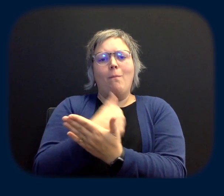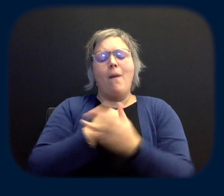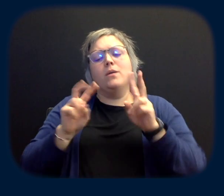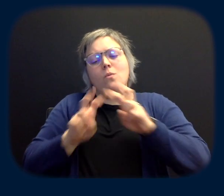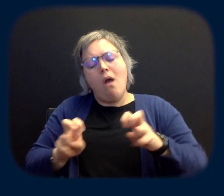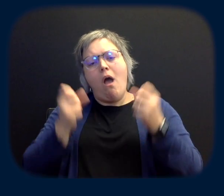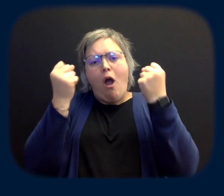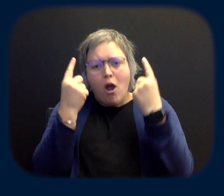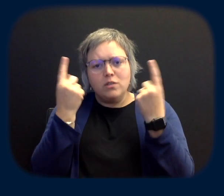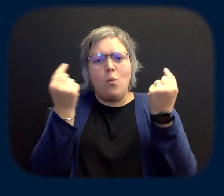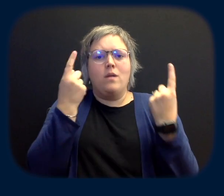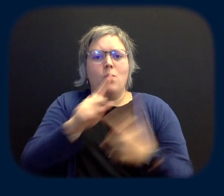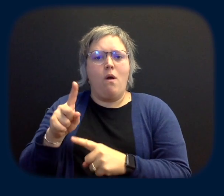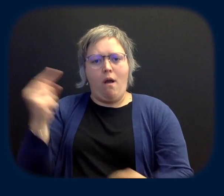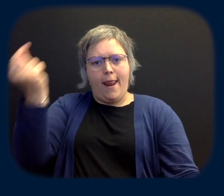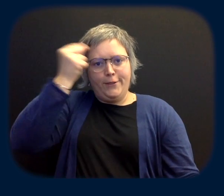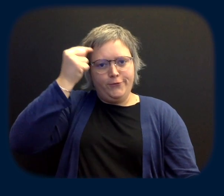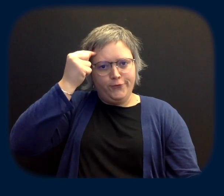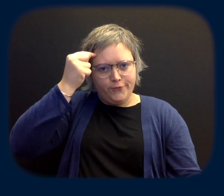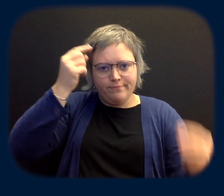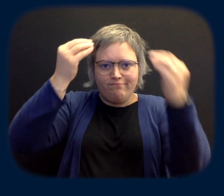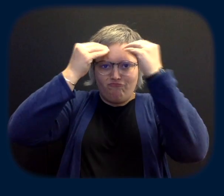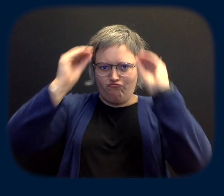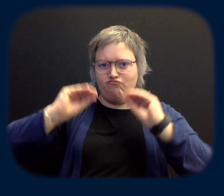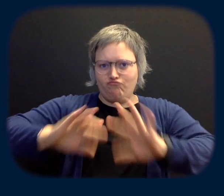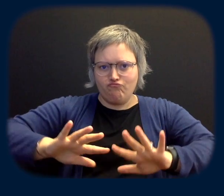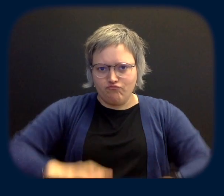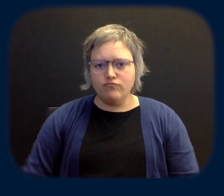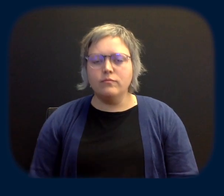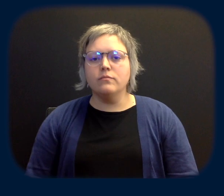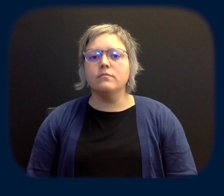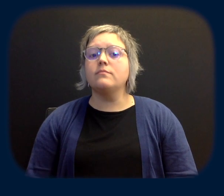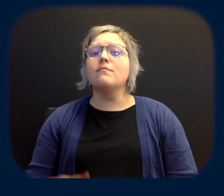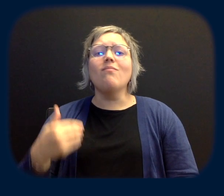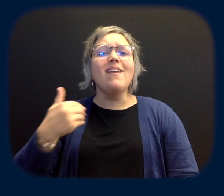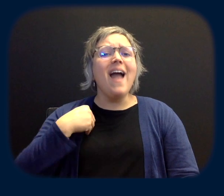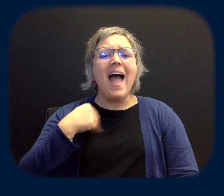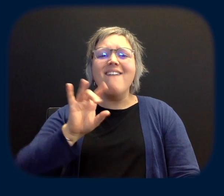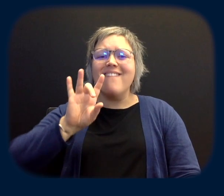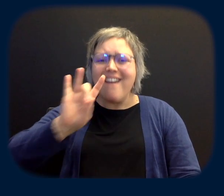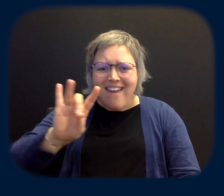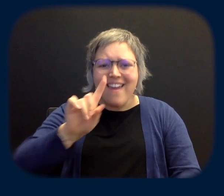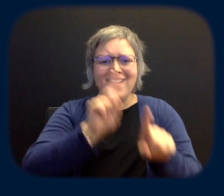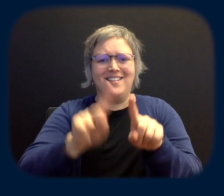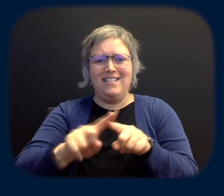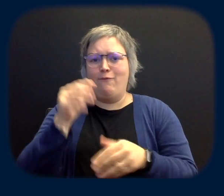There are eight thought processes that we use all the time for everything that we do. We define in